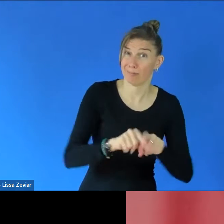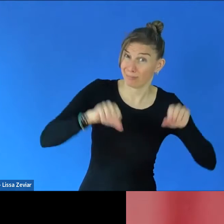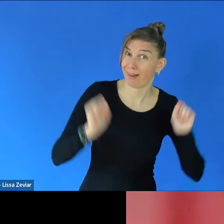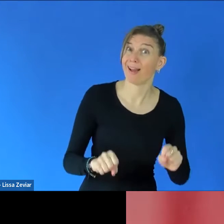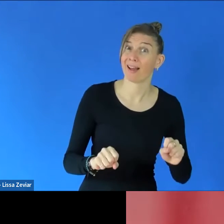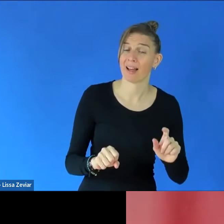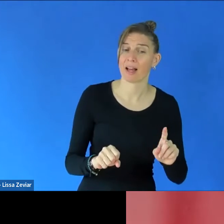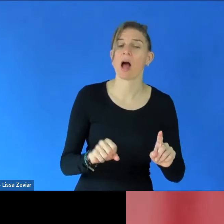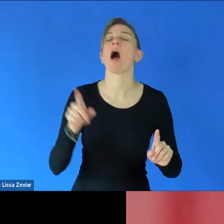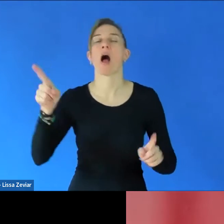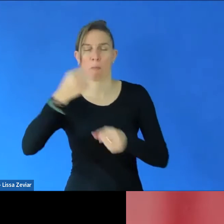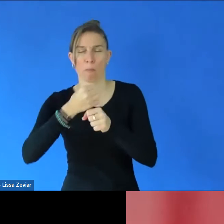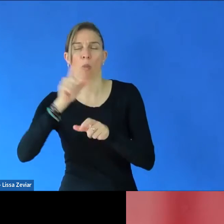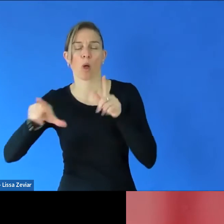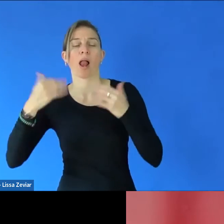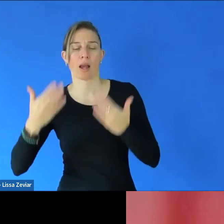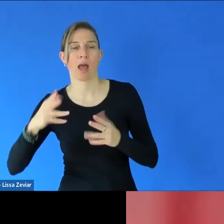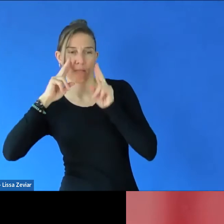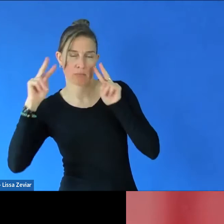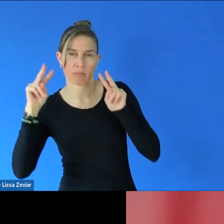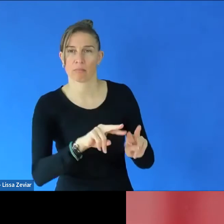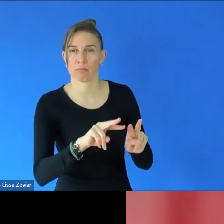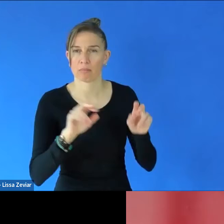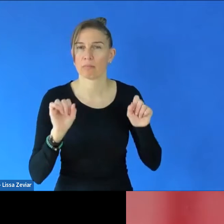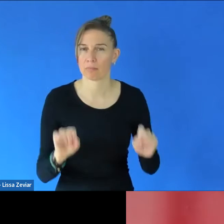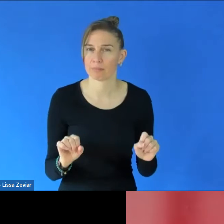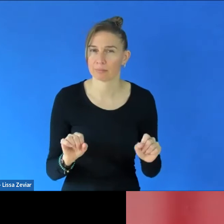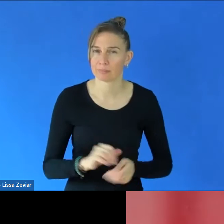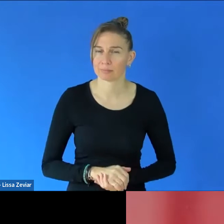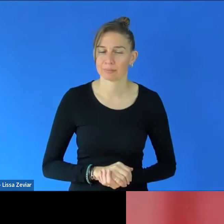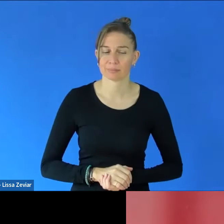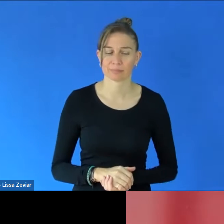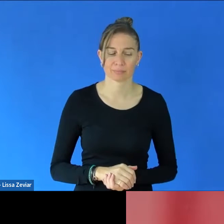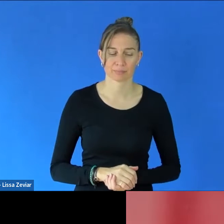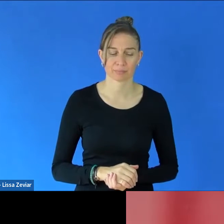But at the same time, the project also tried to introduce